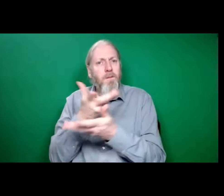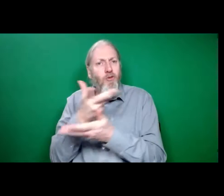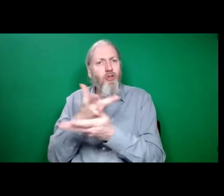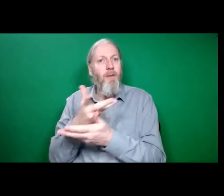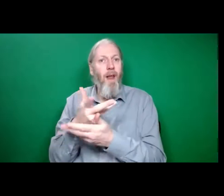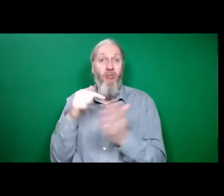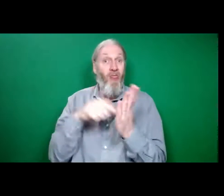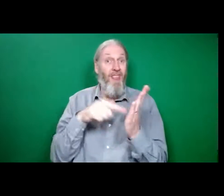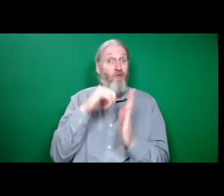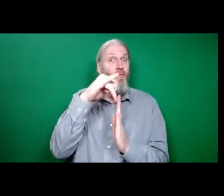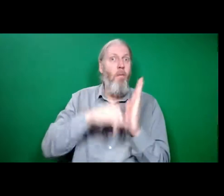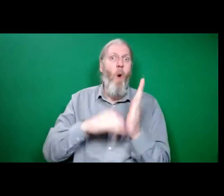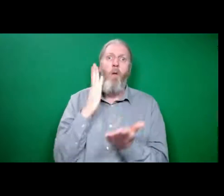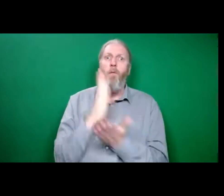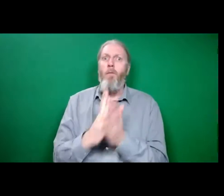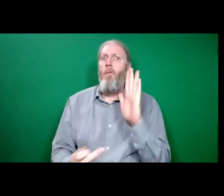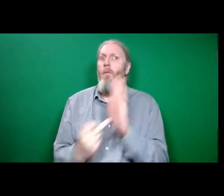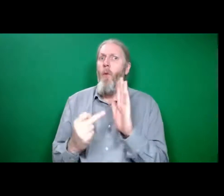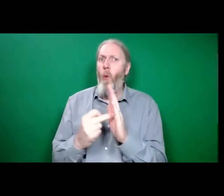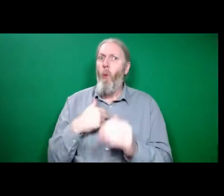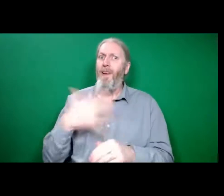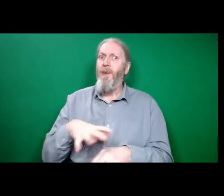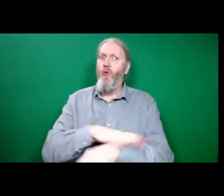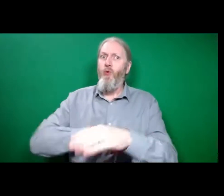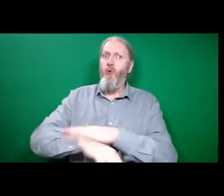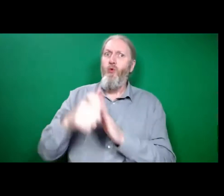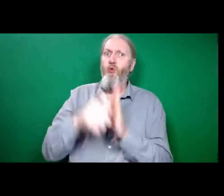Please note in terms of the way the webinar is going to